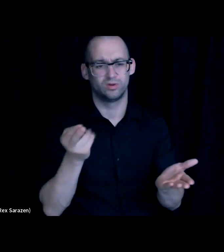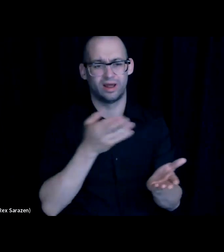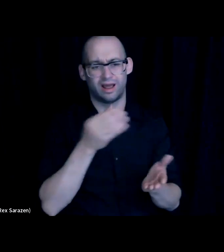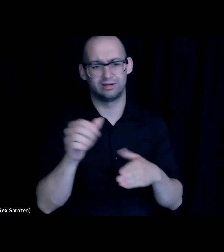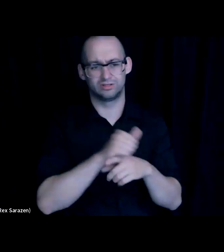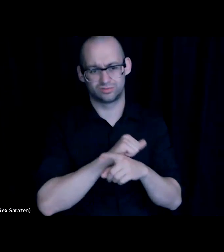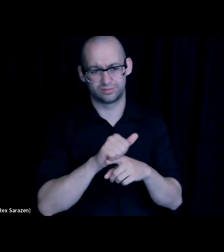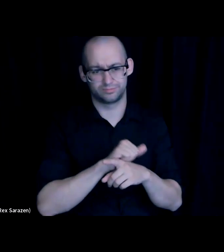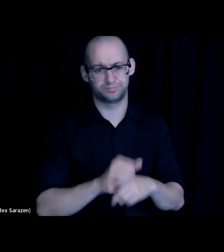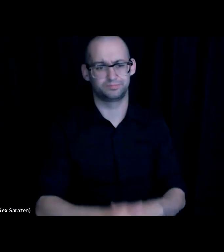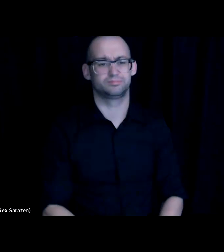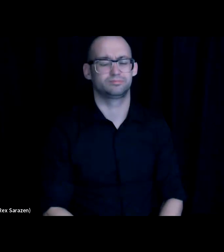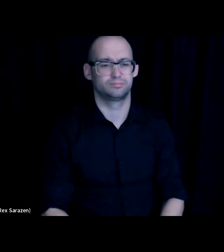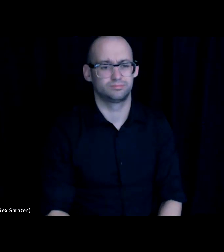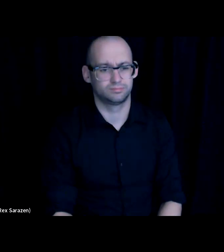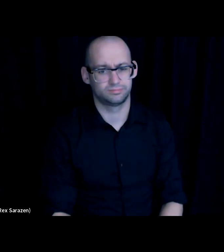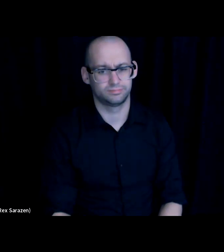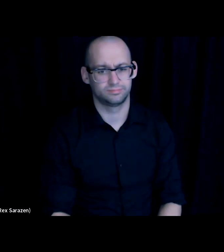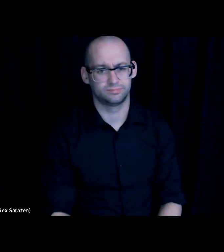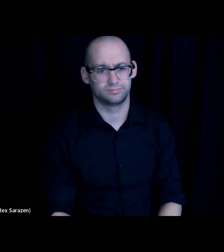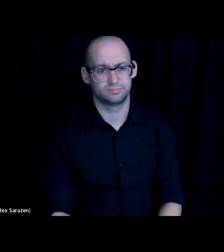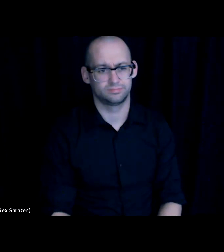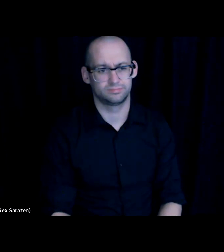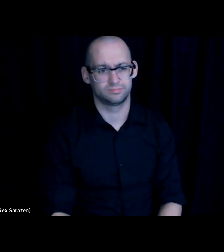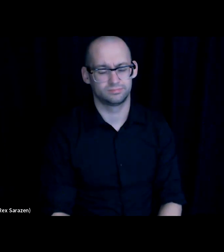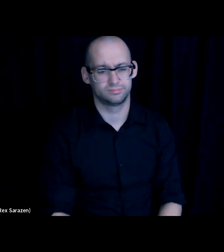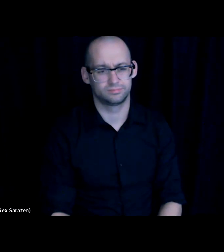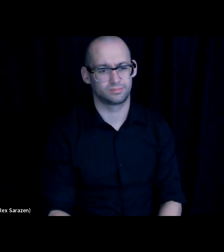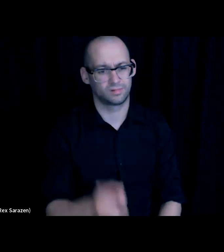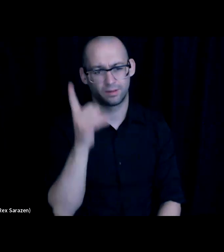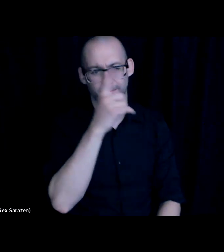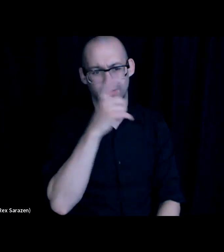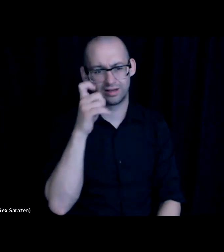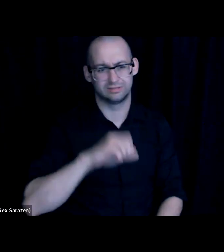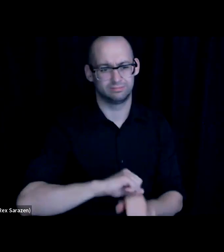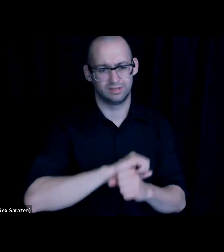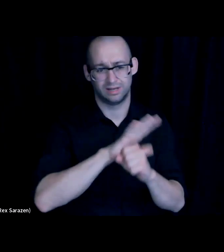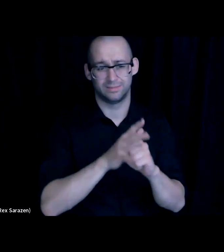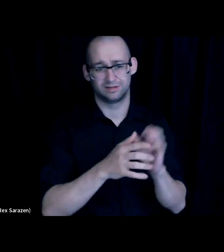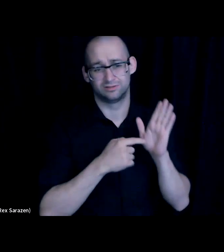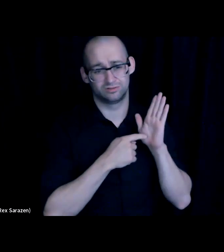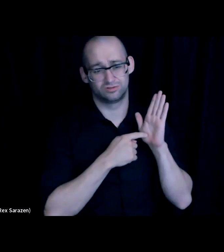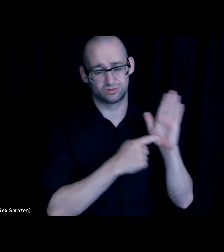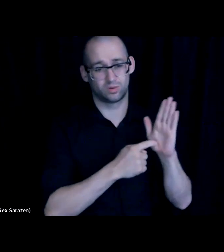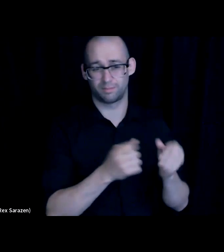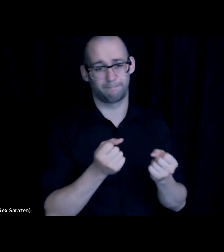training because the pandemic highlighted a bunch of different inequities for us in